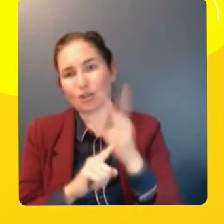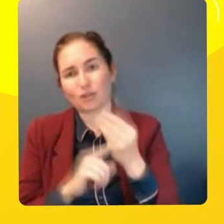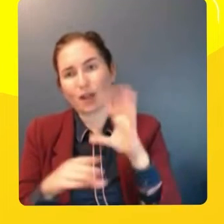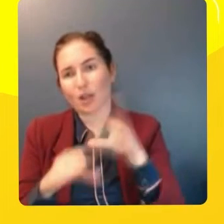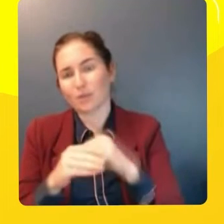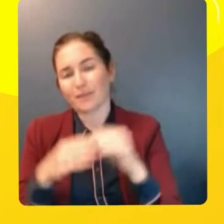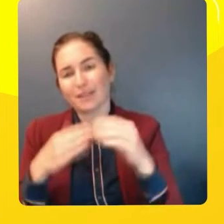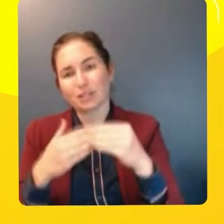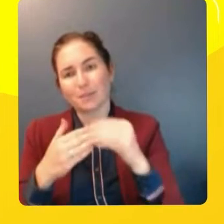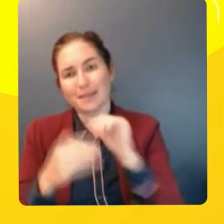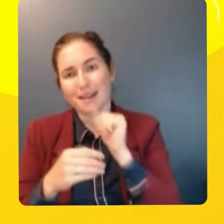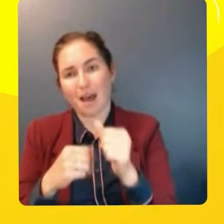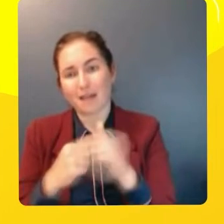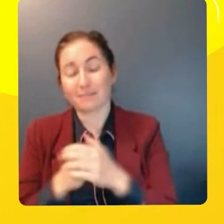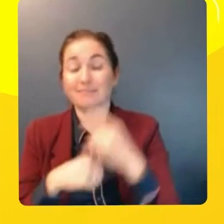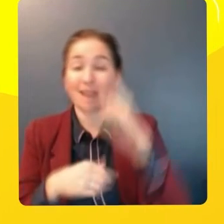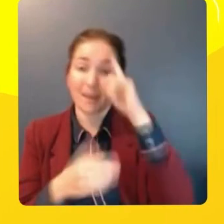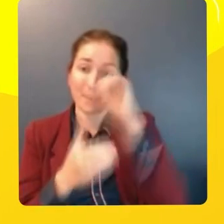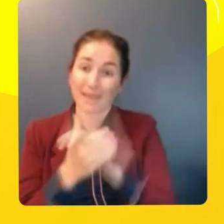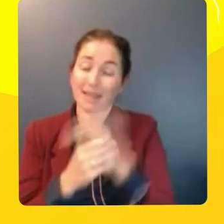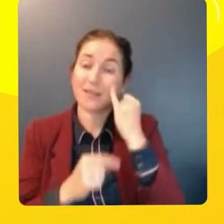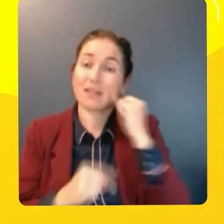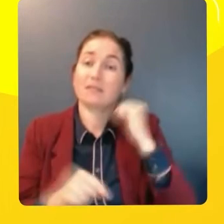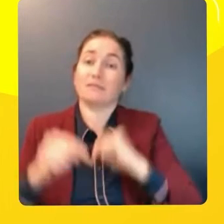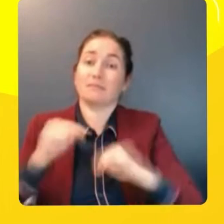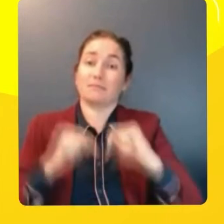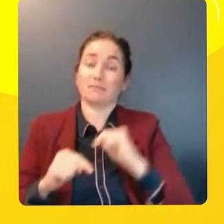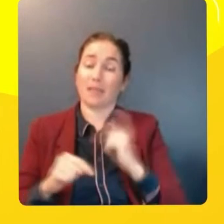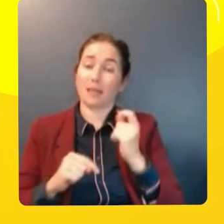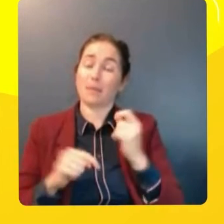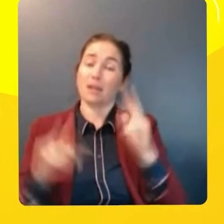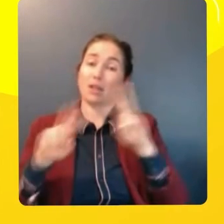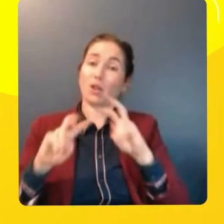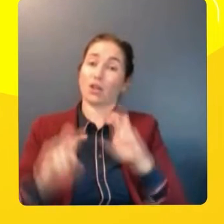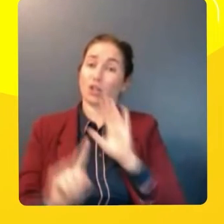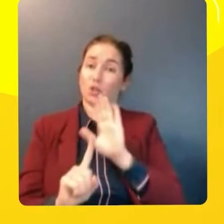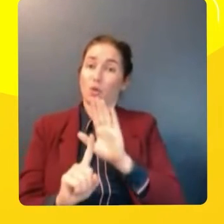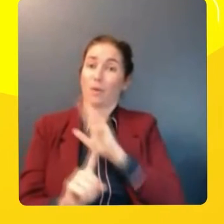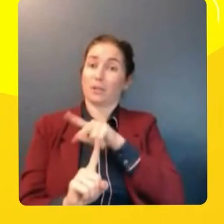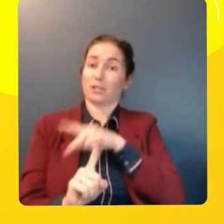So I believe that if you step it back a little bit, look at your own personal DEI experience,